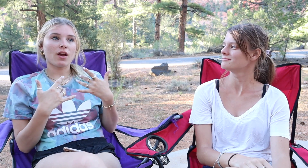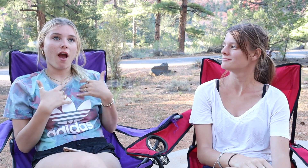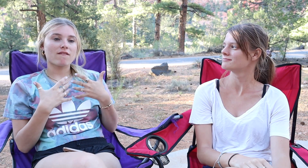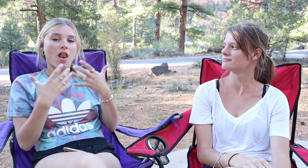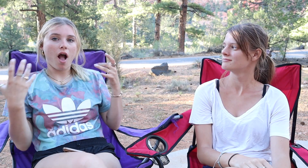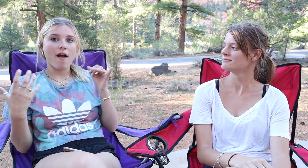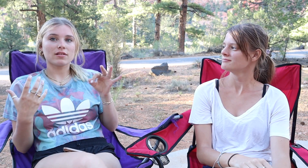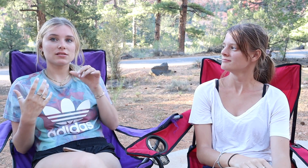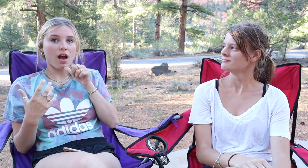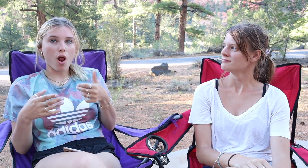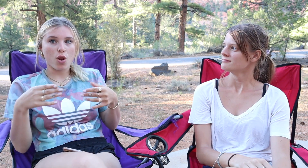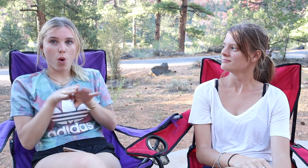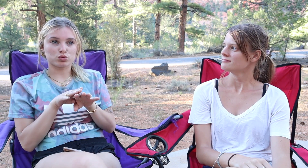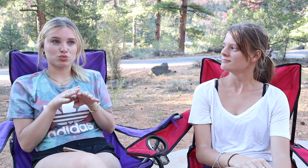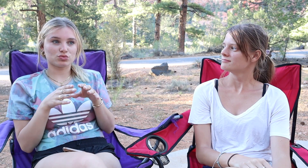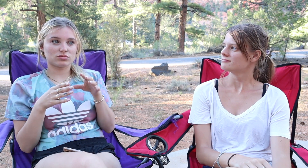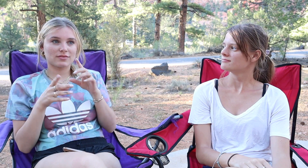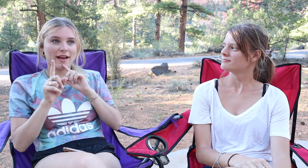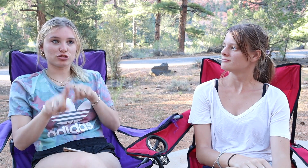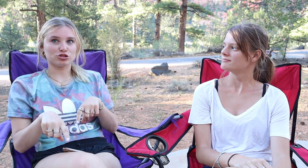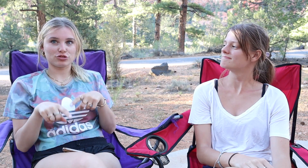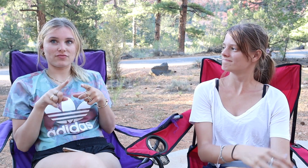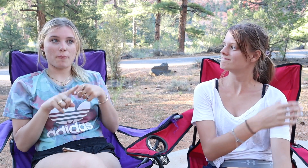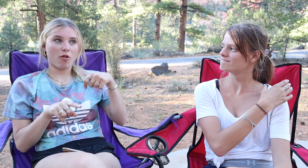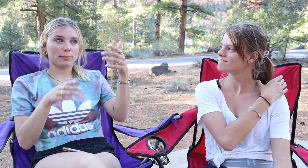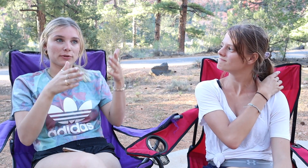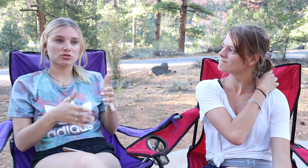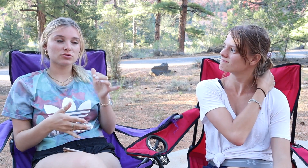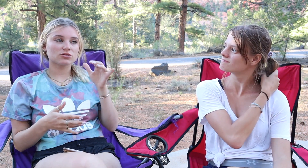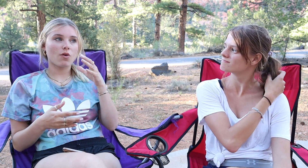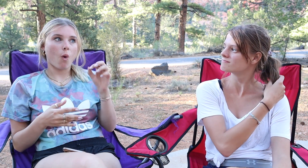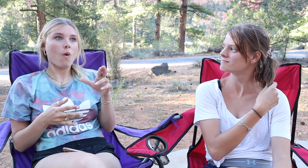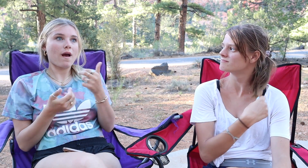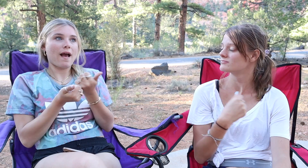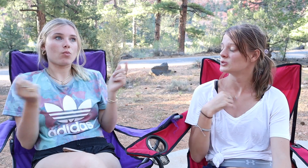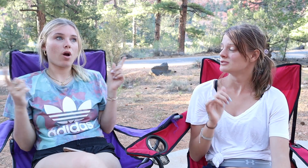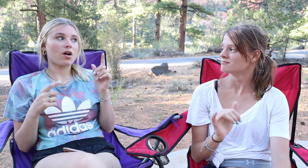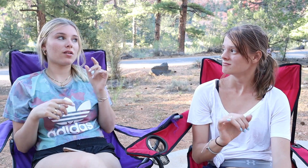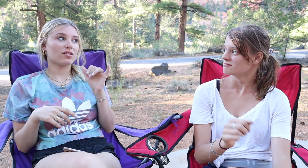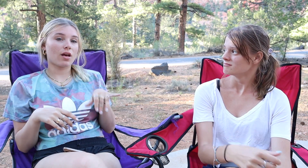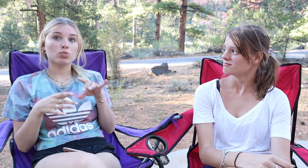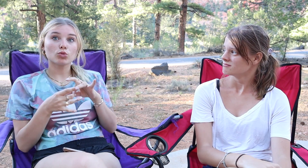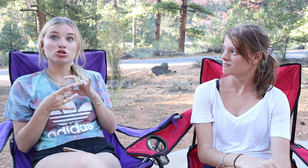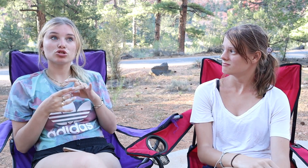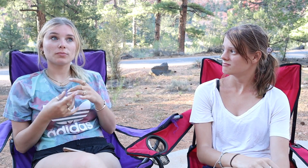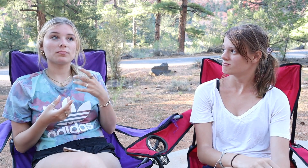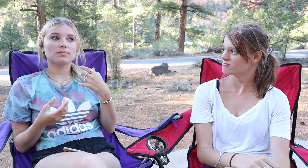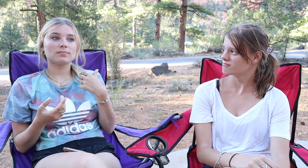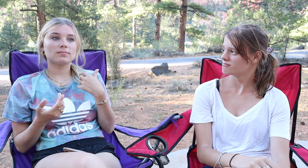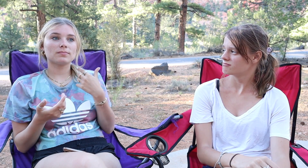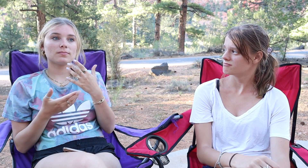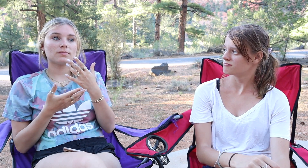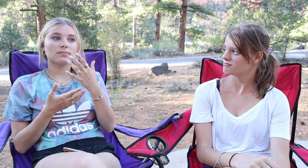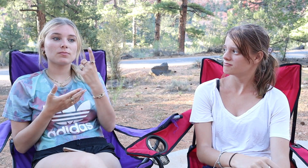because I have a lot of "not closure" answers from other people or anyone else who were in my life I was in a relationship recently